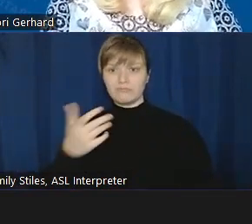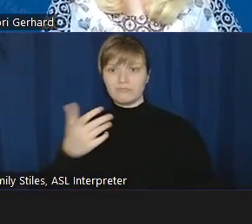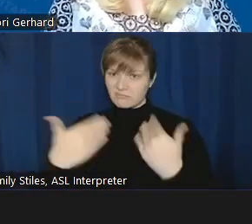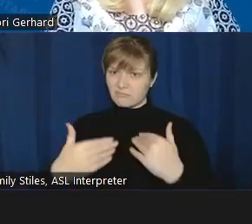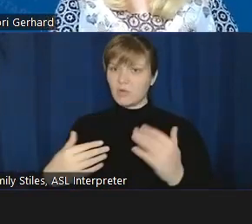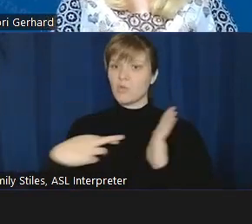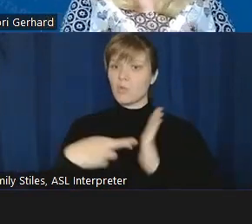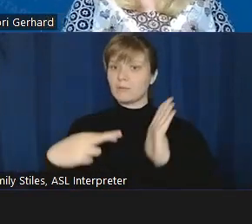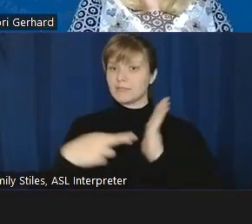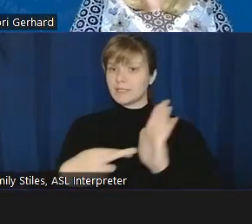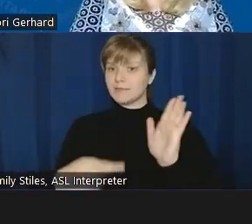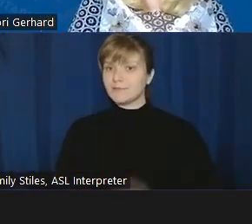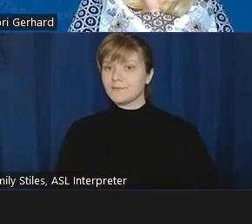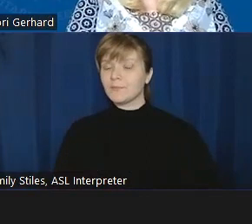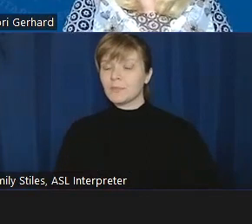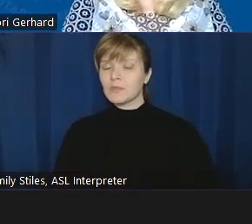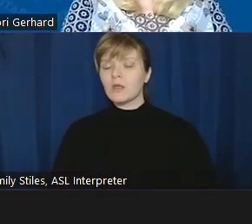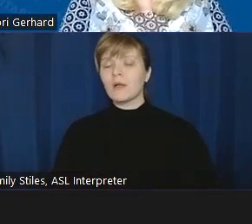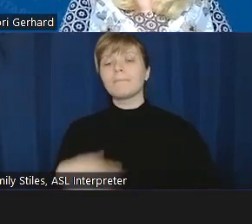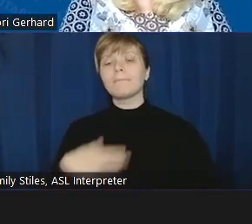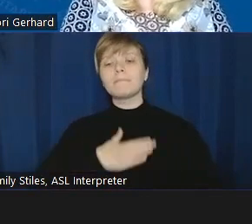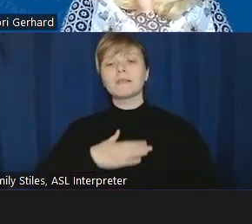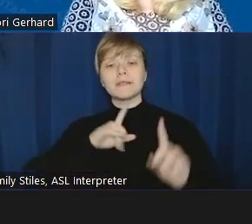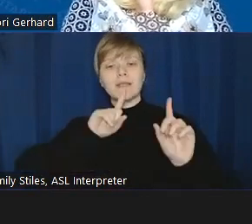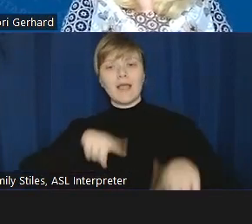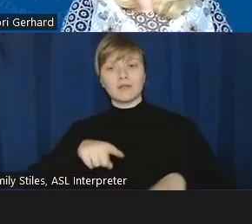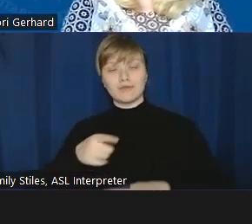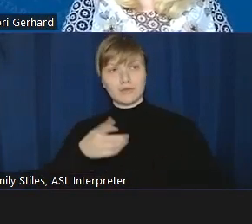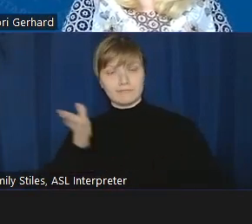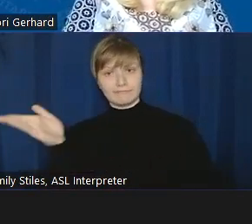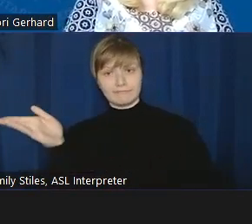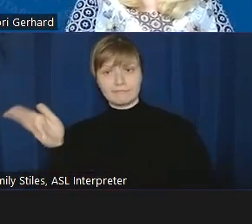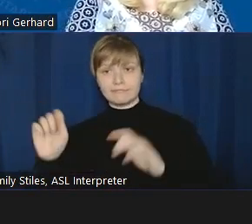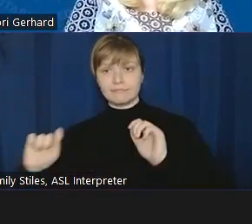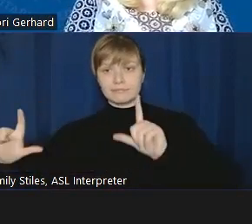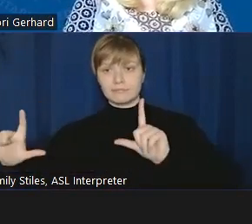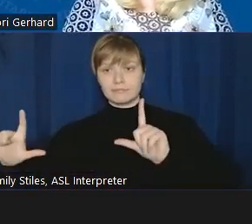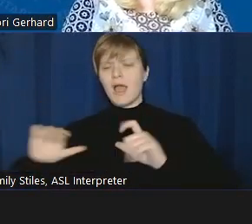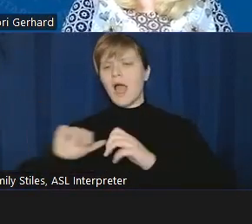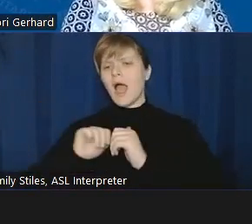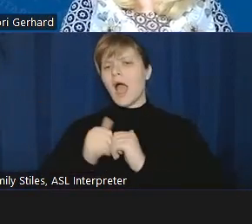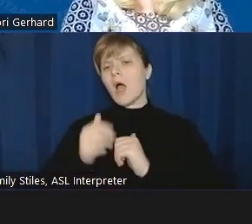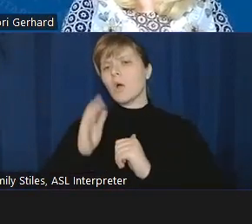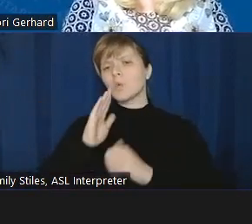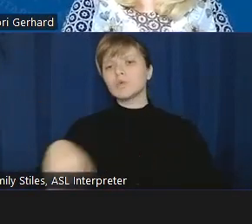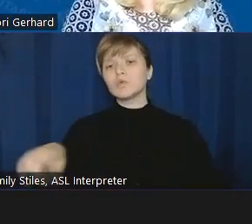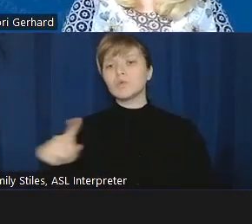you please respond to this short poll? How would you describe your group/organization's current